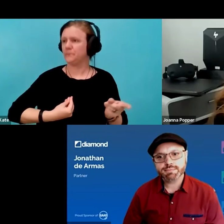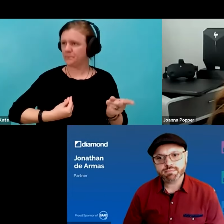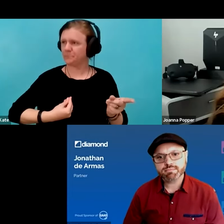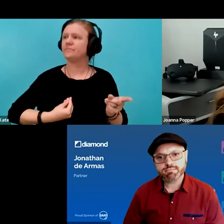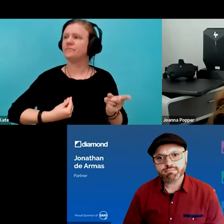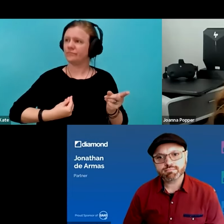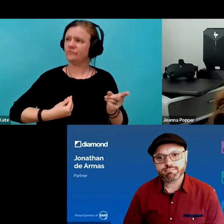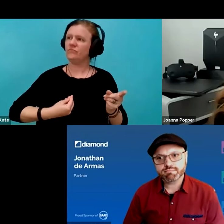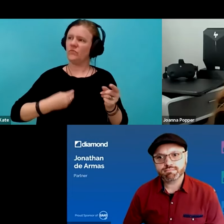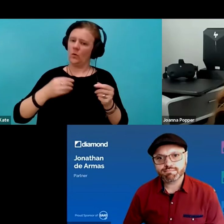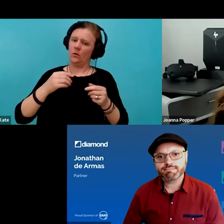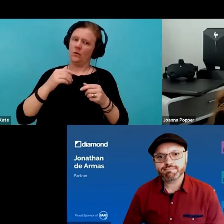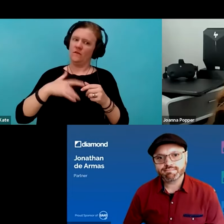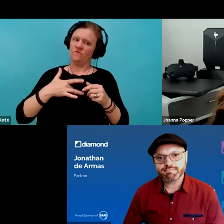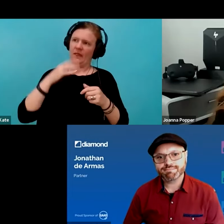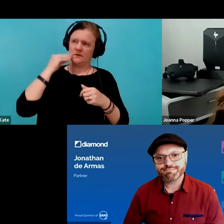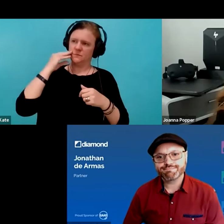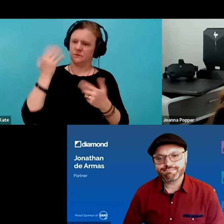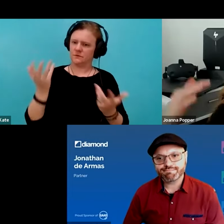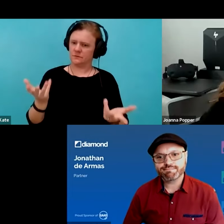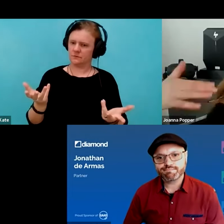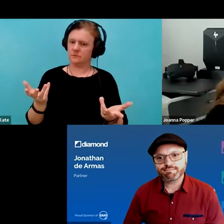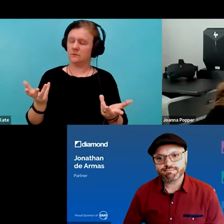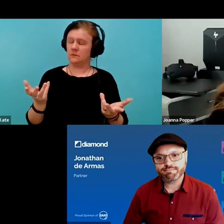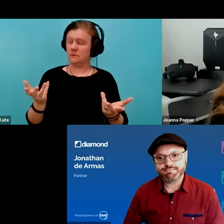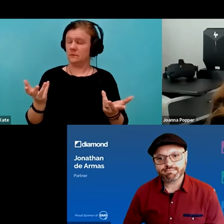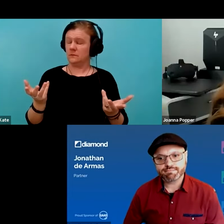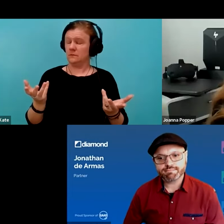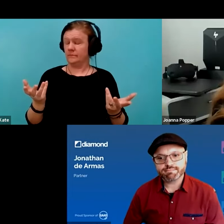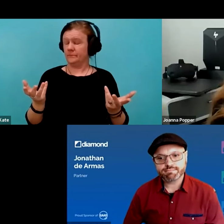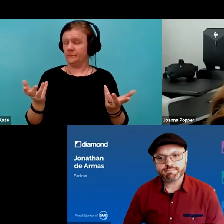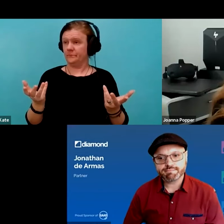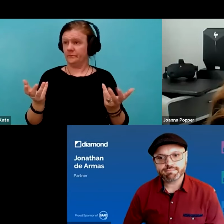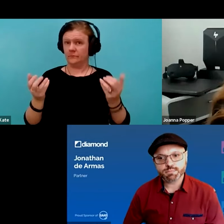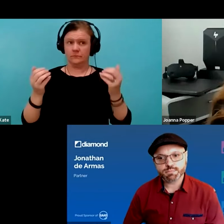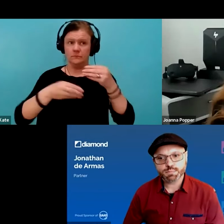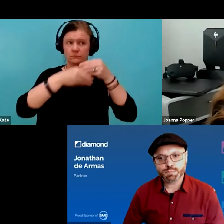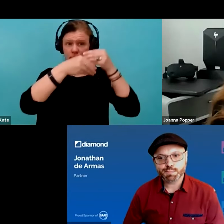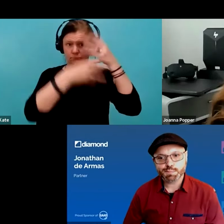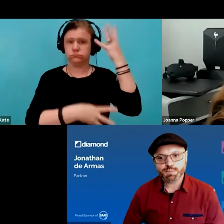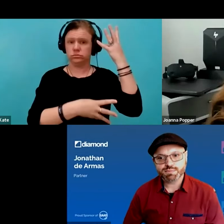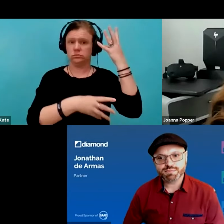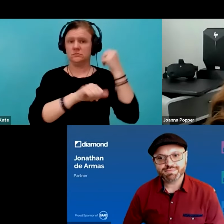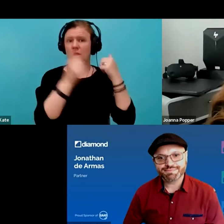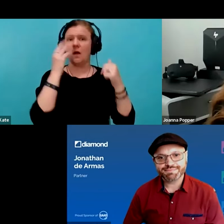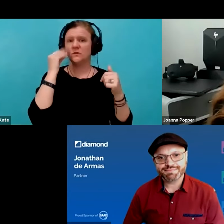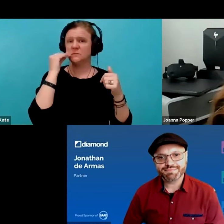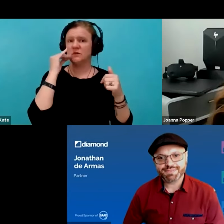The transition and so training people around that and there's, you know, they haven't quite Joanna Popper: A number of other experiences that they're creating and so